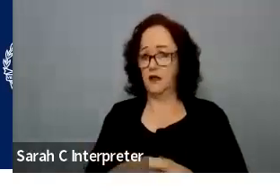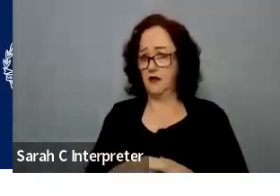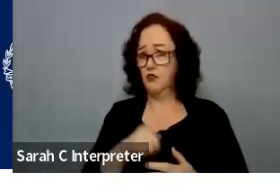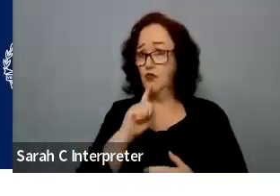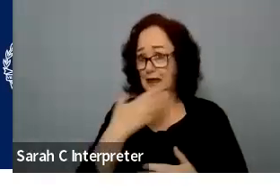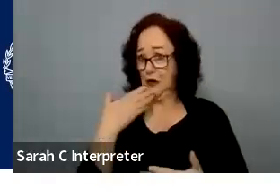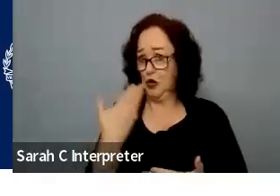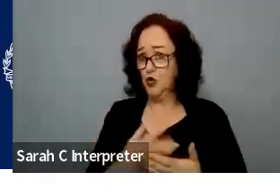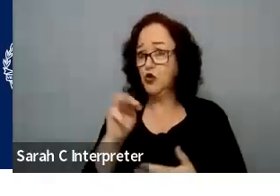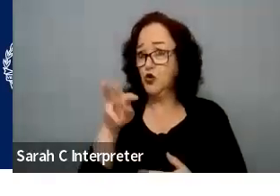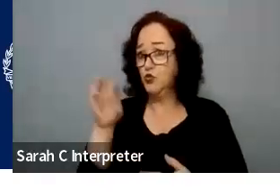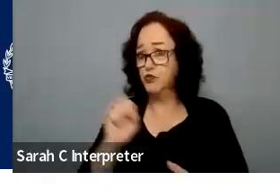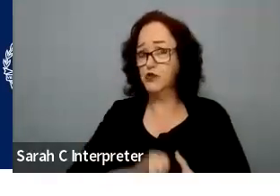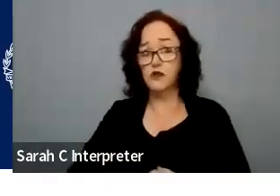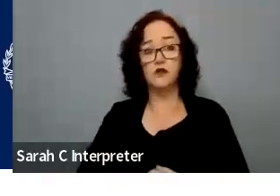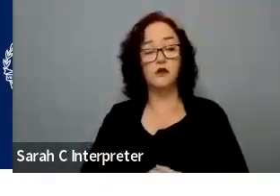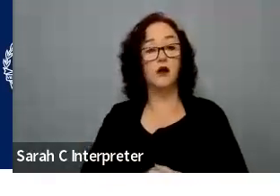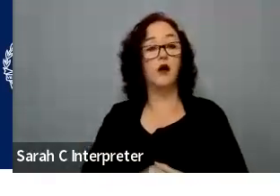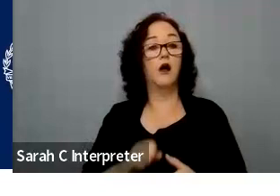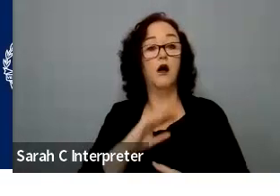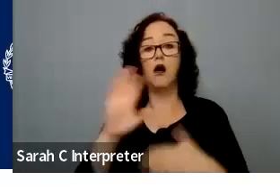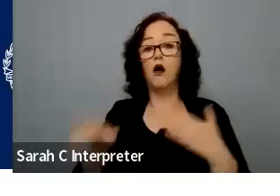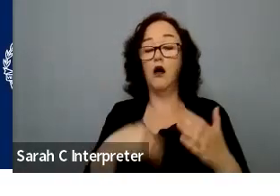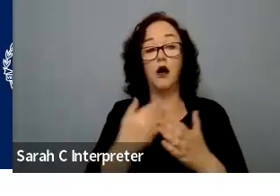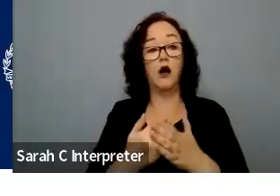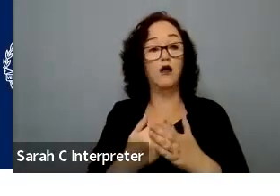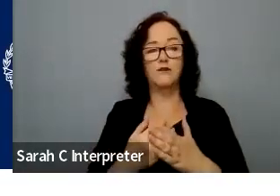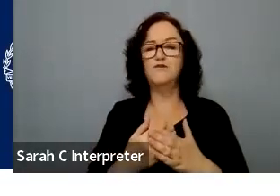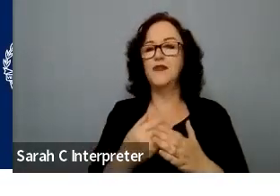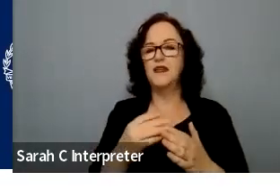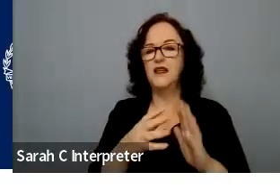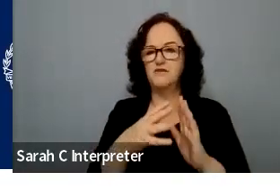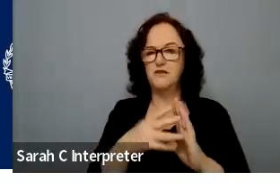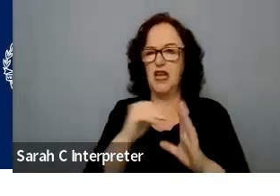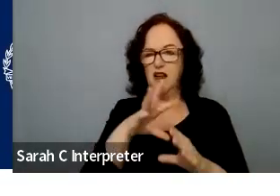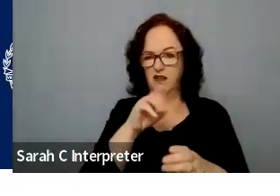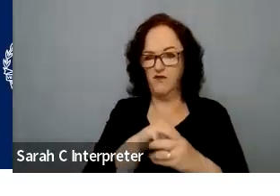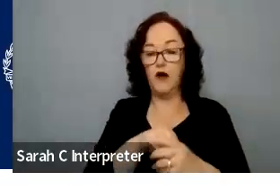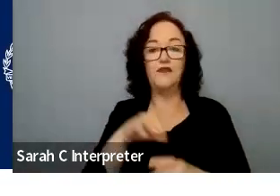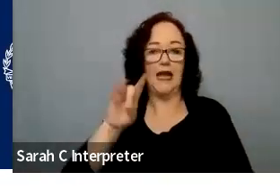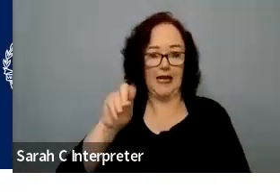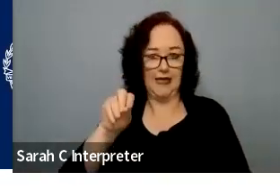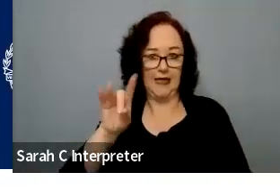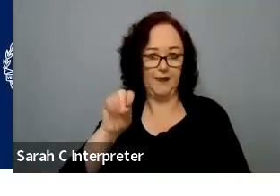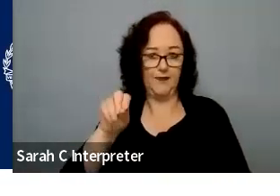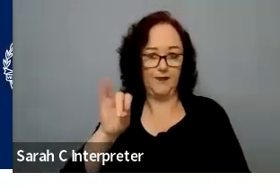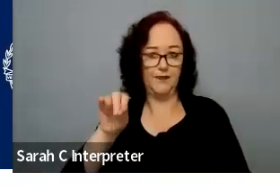Overall, post simulation evaluation we had 80 students participate in this IPE IDD simulation,